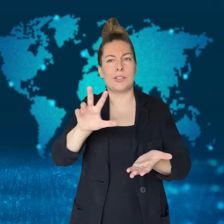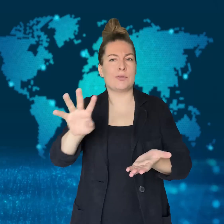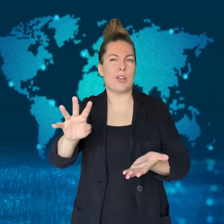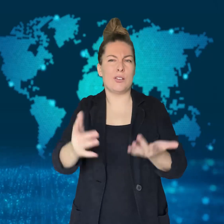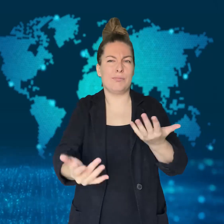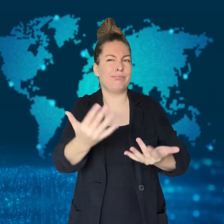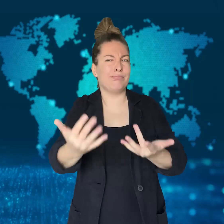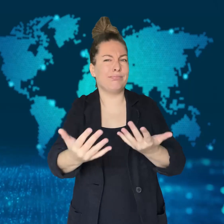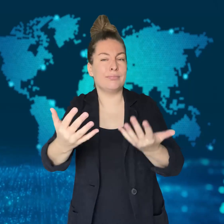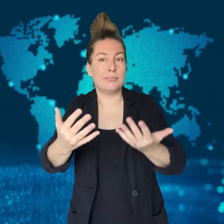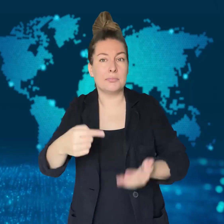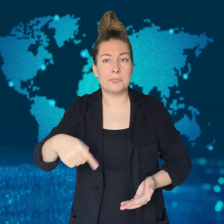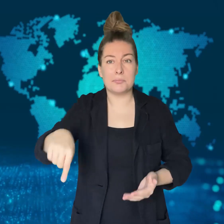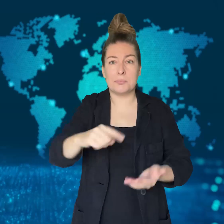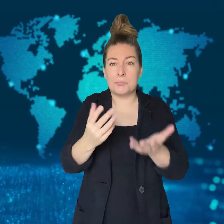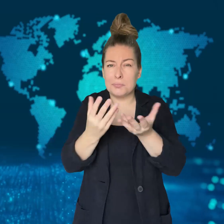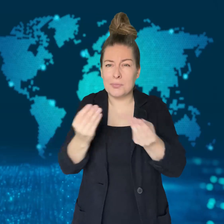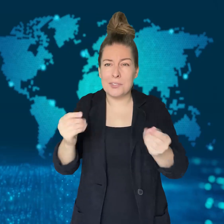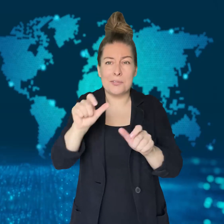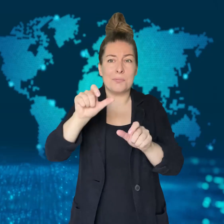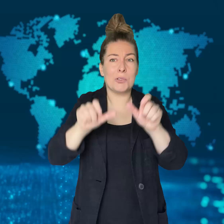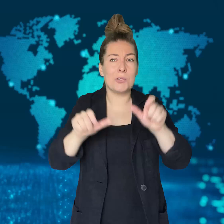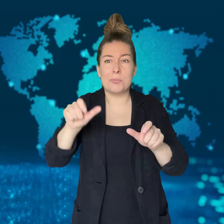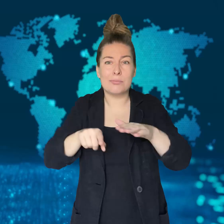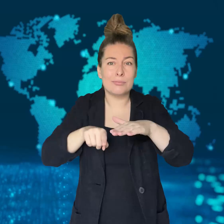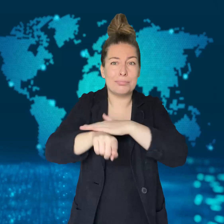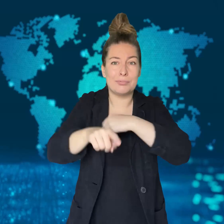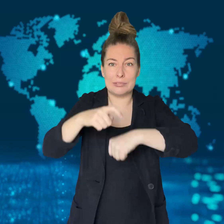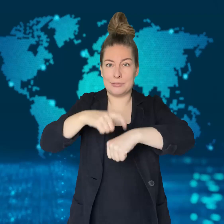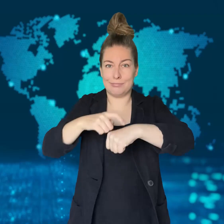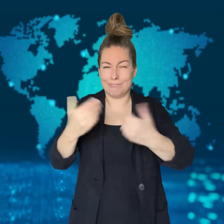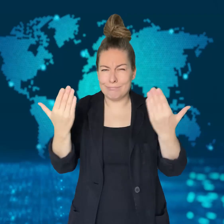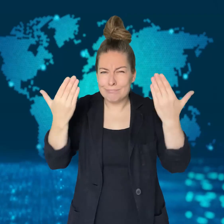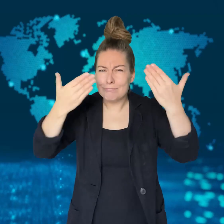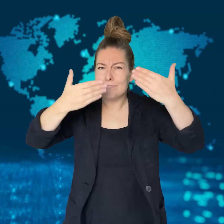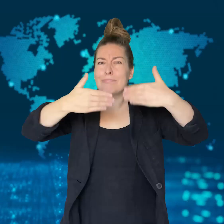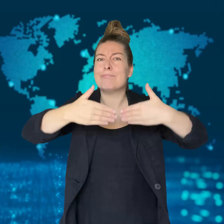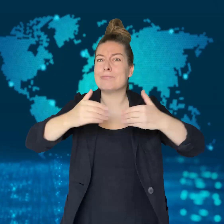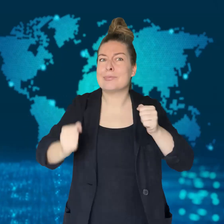Around 45 houses and 34 vehicles were destroyed.